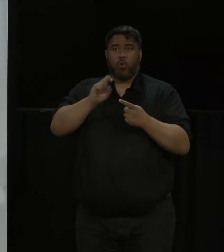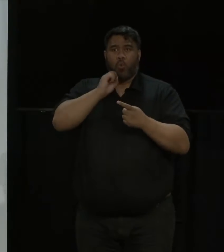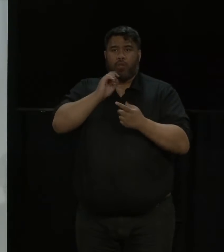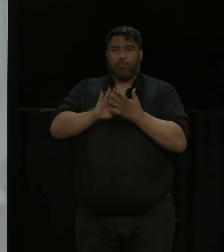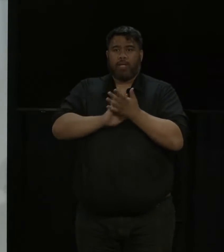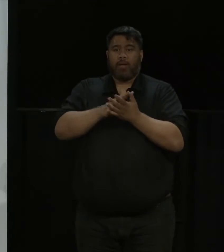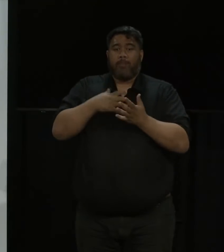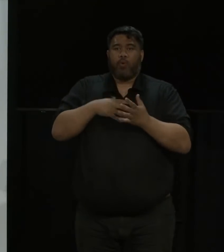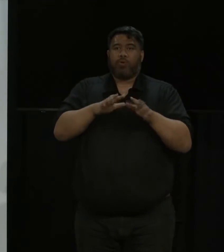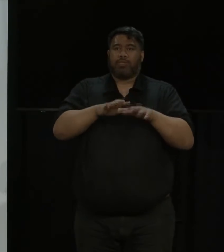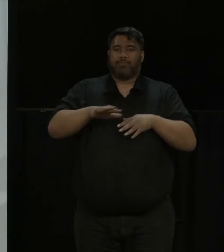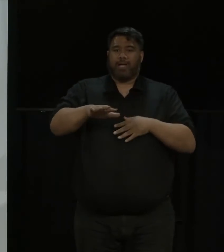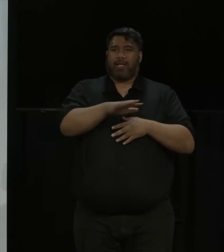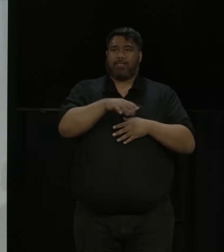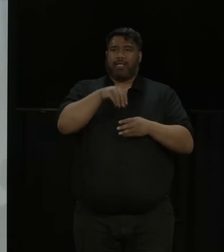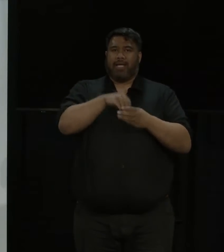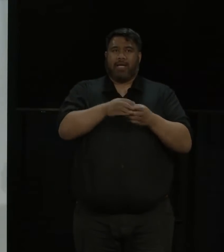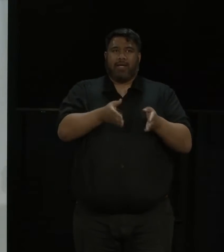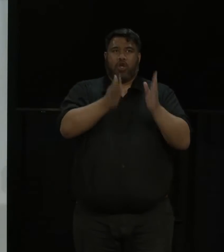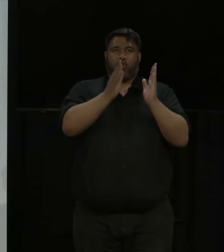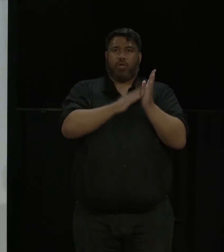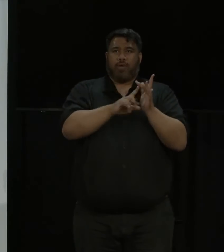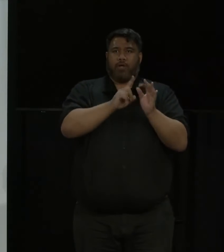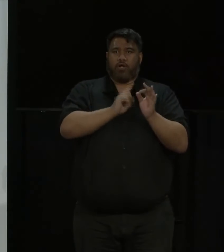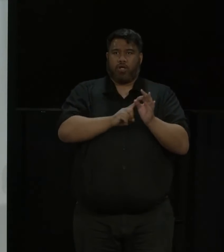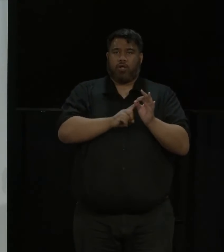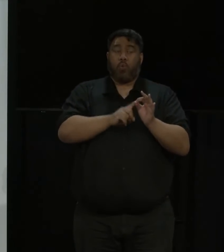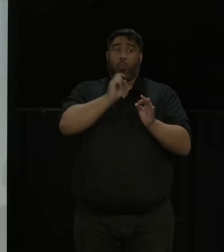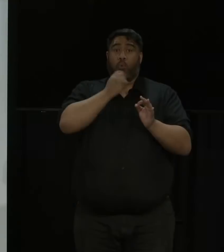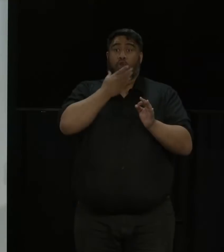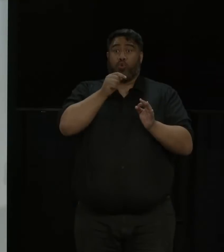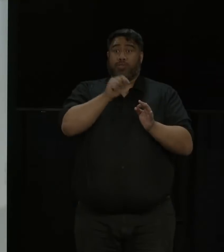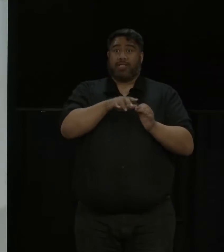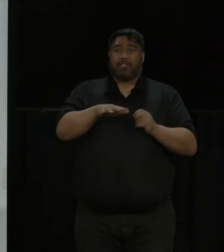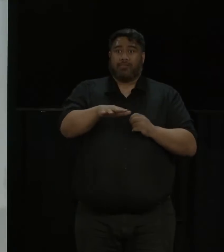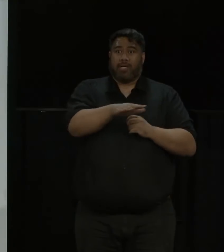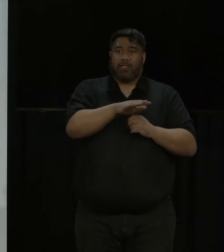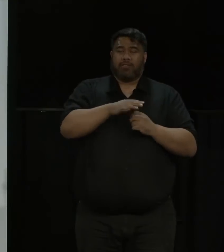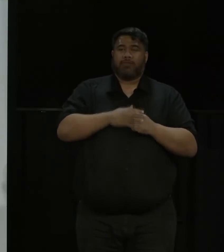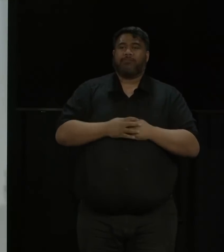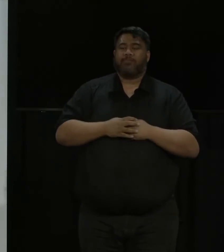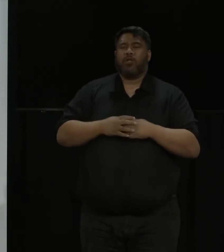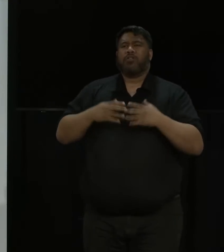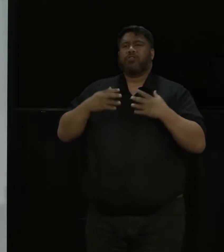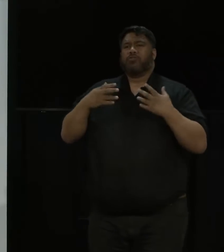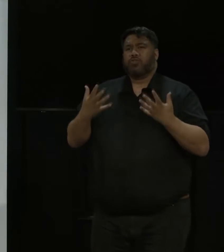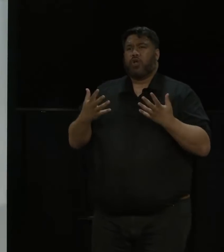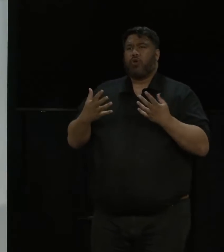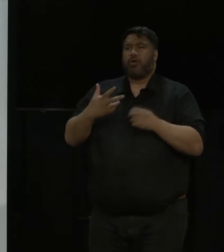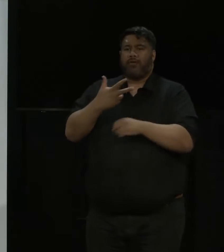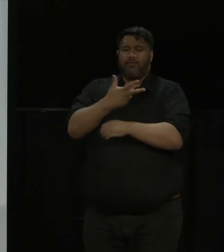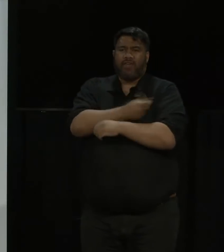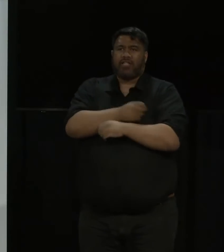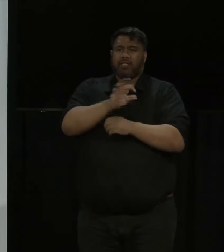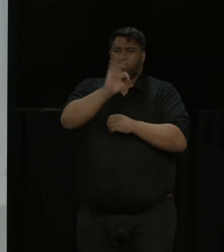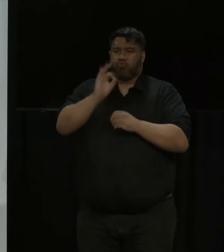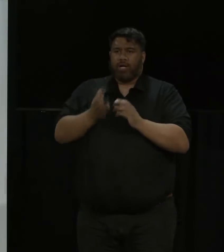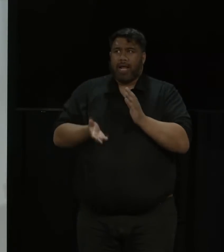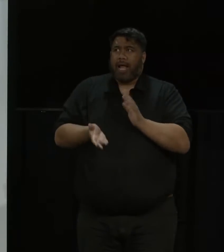March 2020. These announcements today will free up more space in MiQ and we will be intending to use